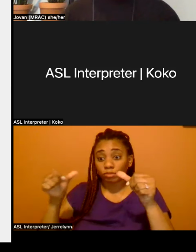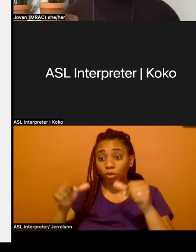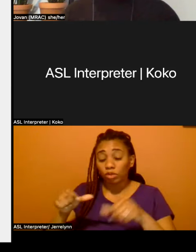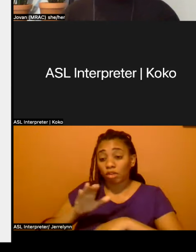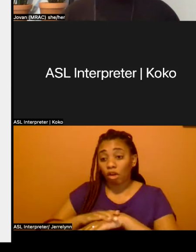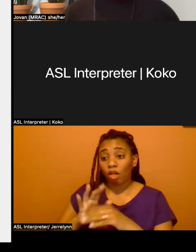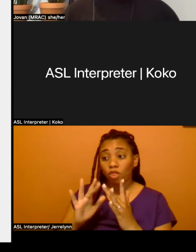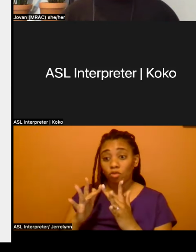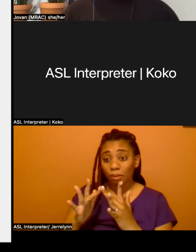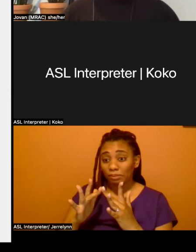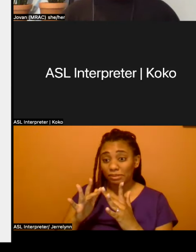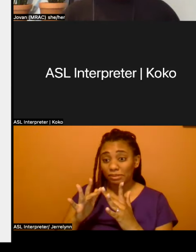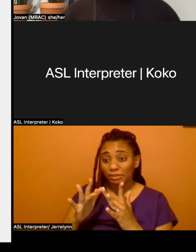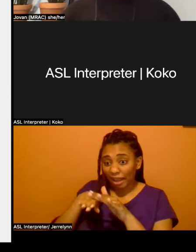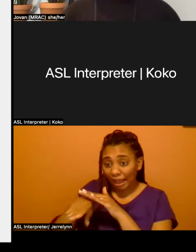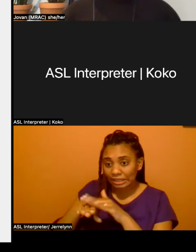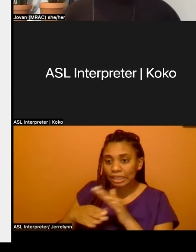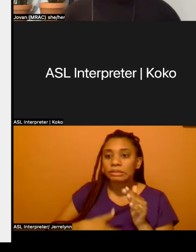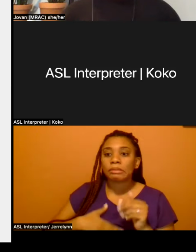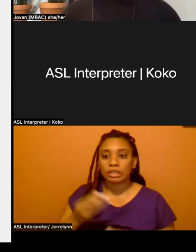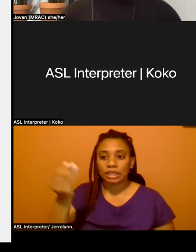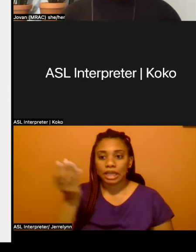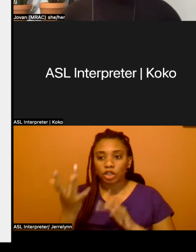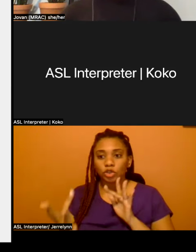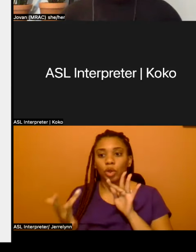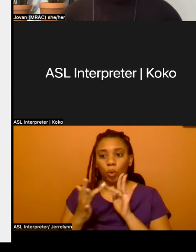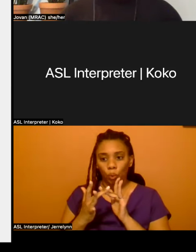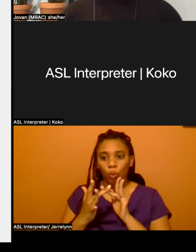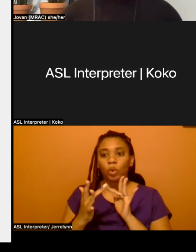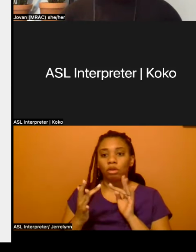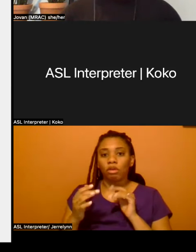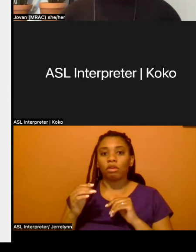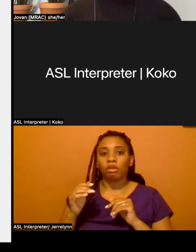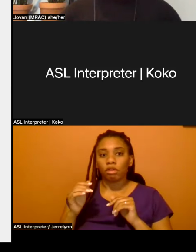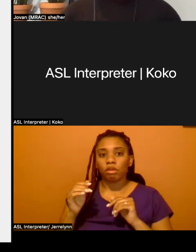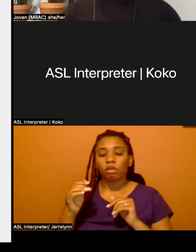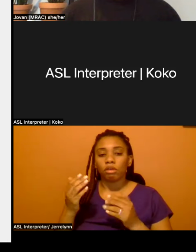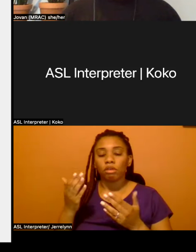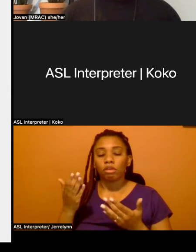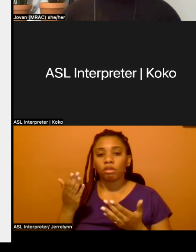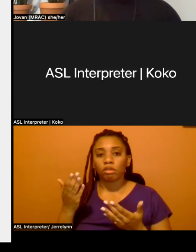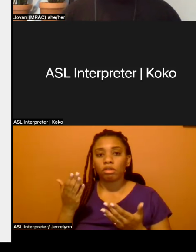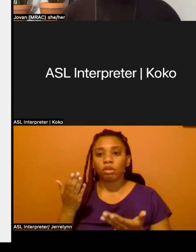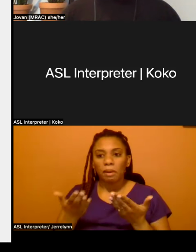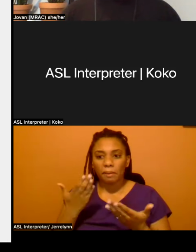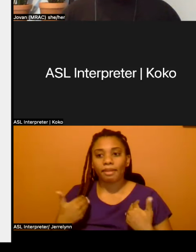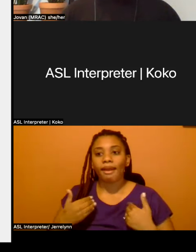please reach out and let us know. We likely have guidelines that are, that will work for you.